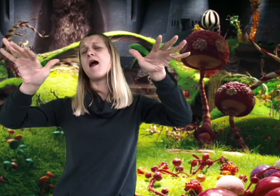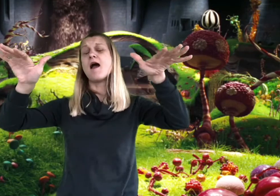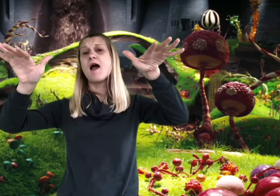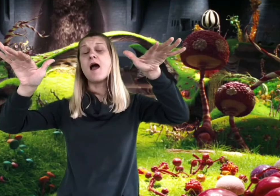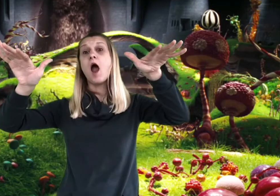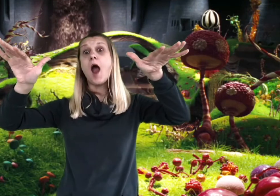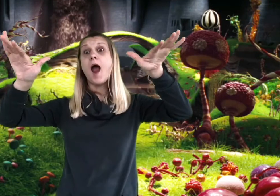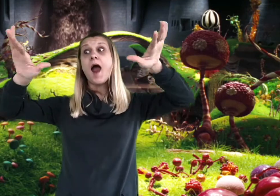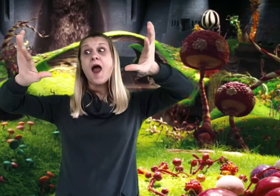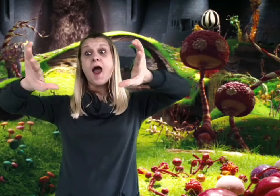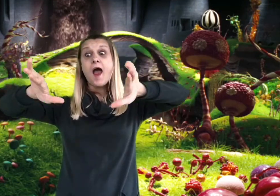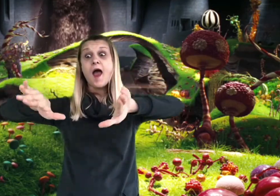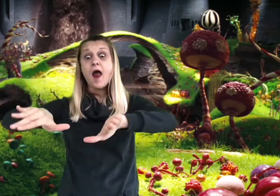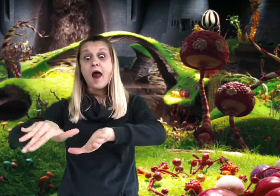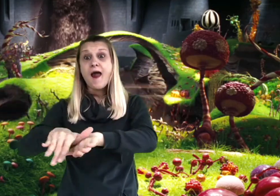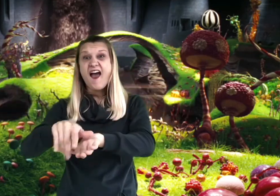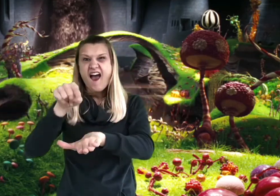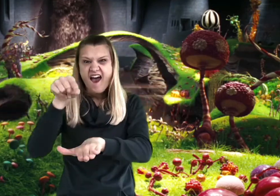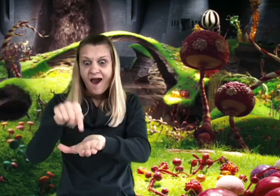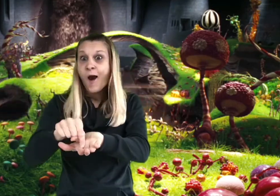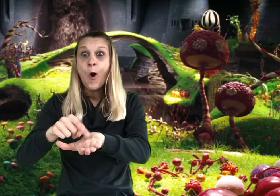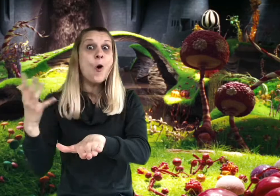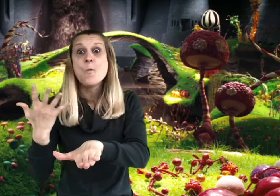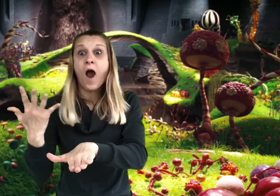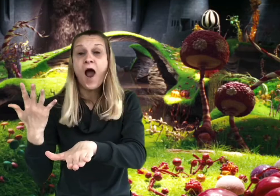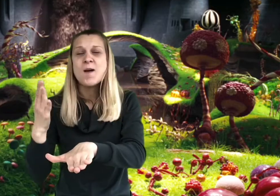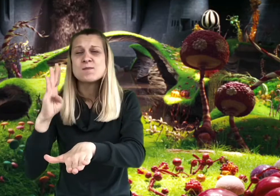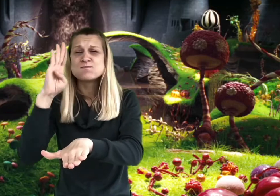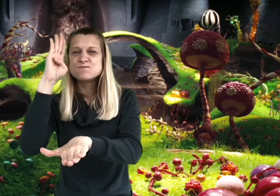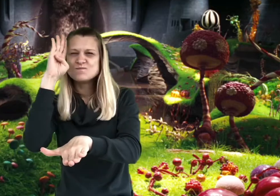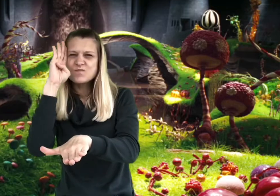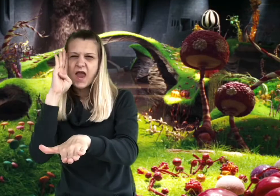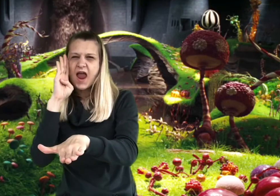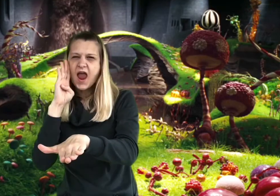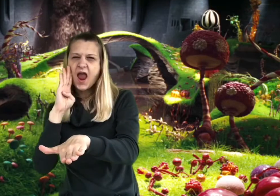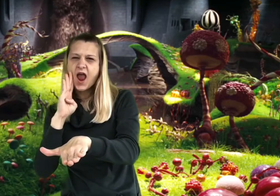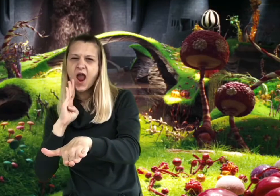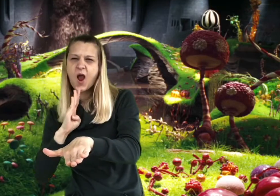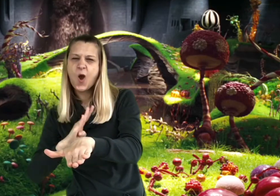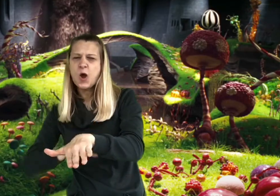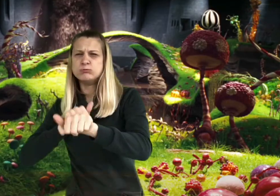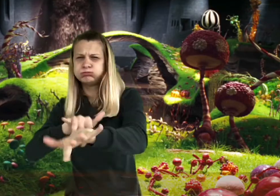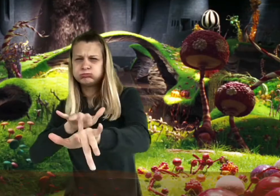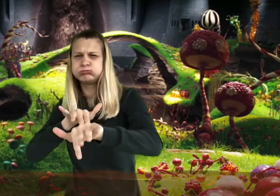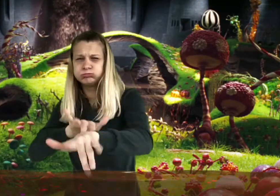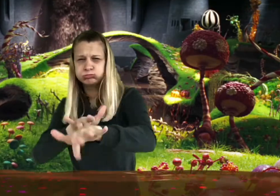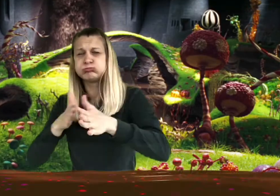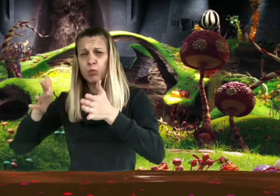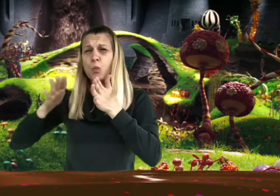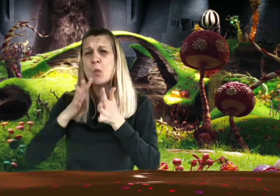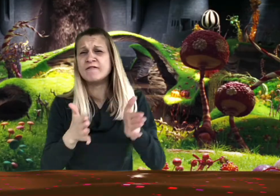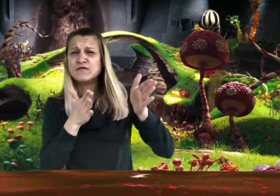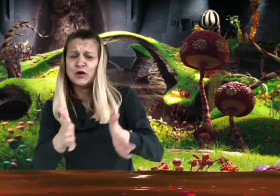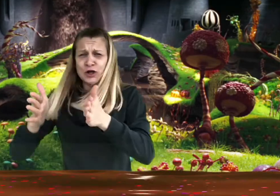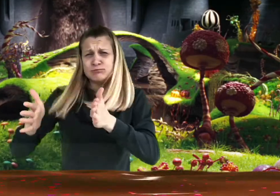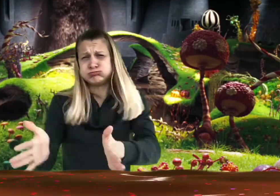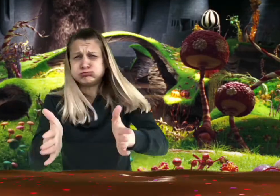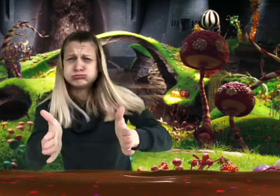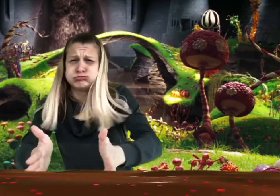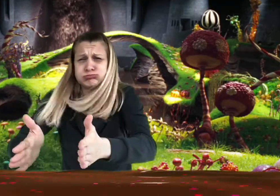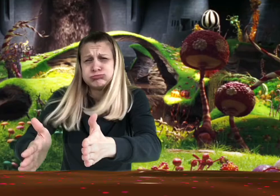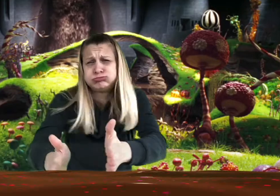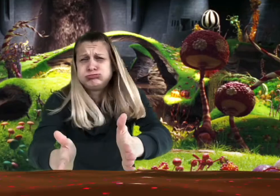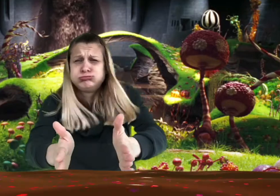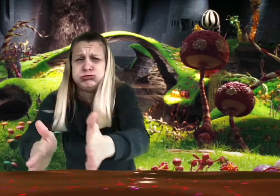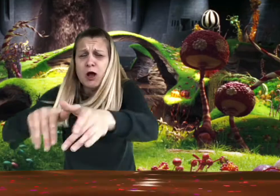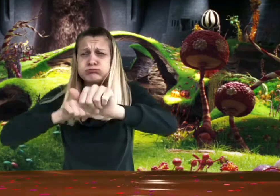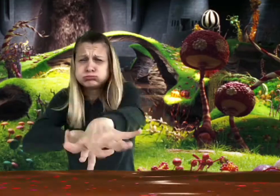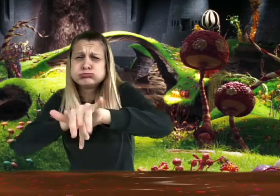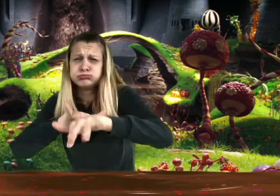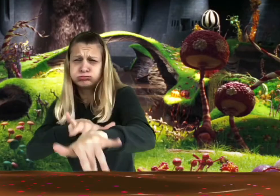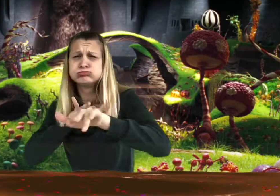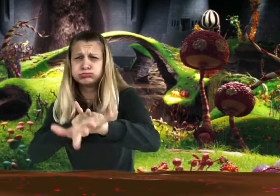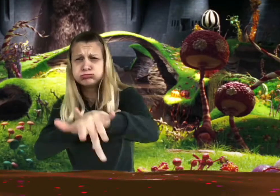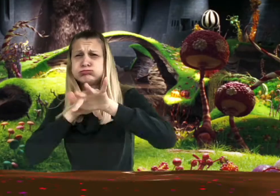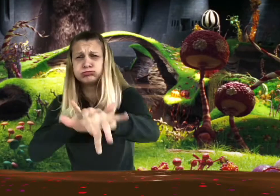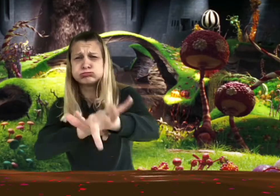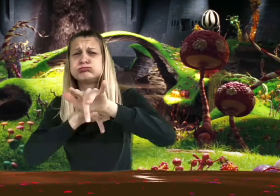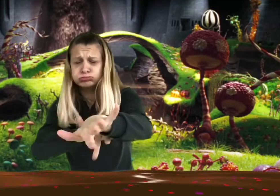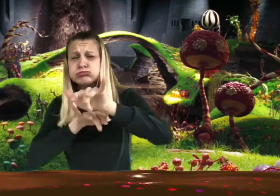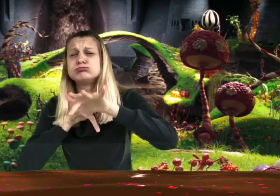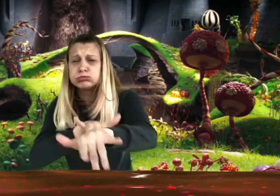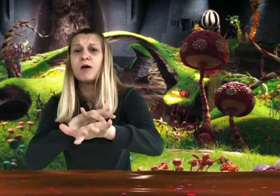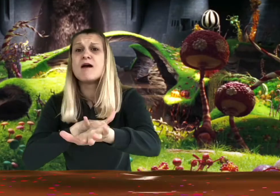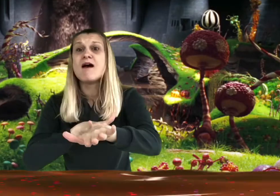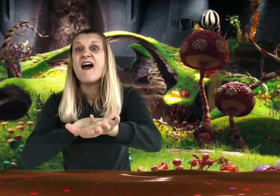and along the bottom of it, there flowed a great brown river.